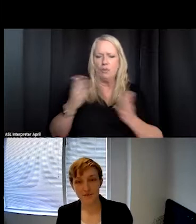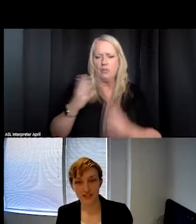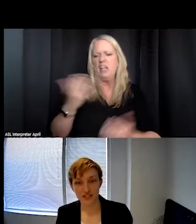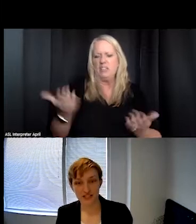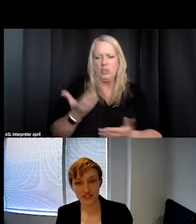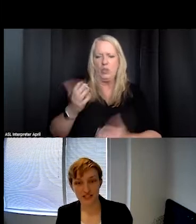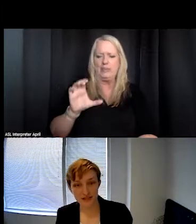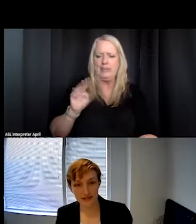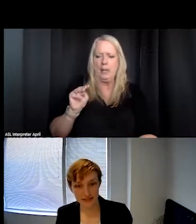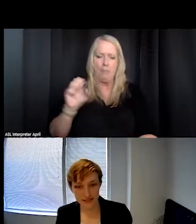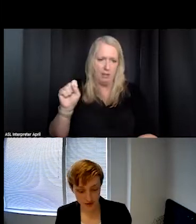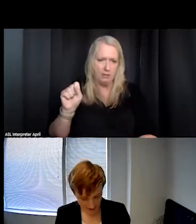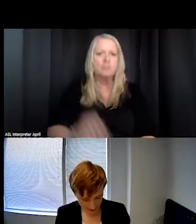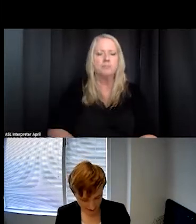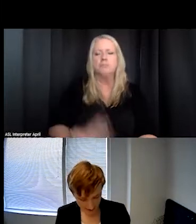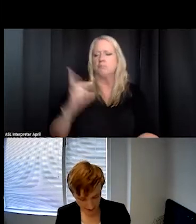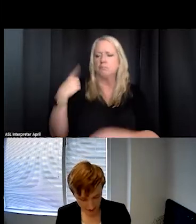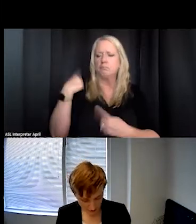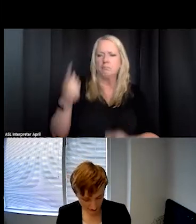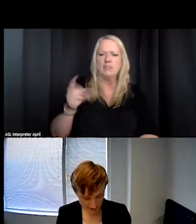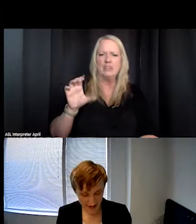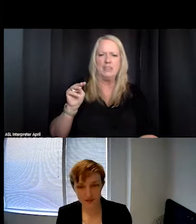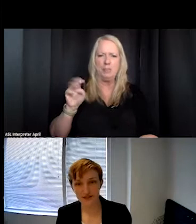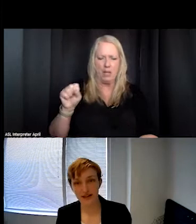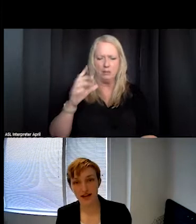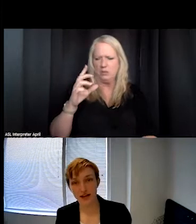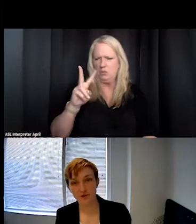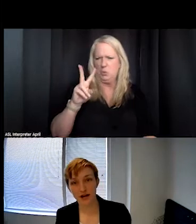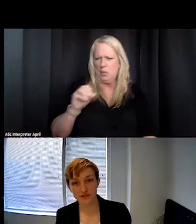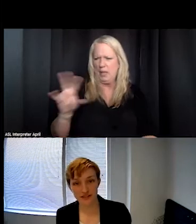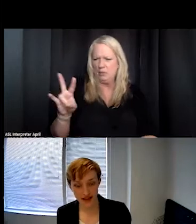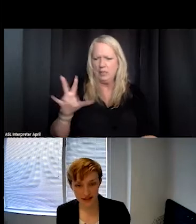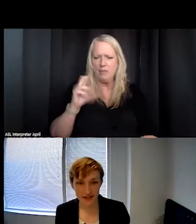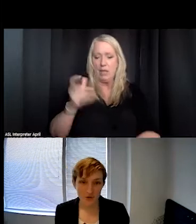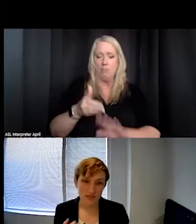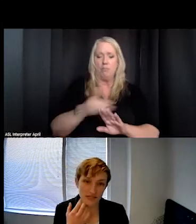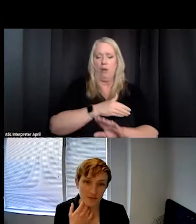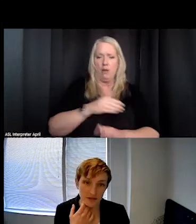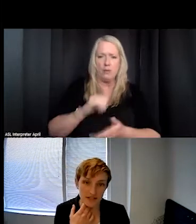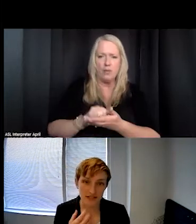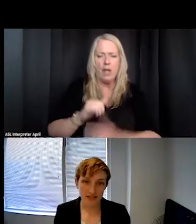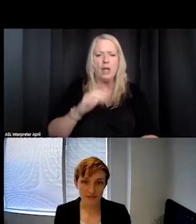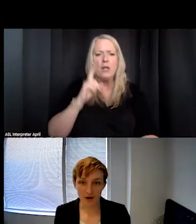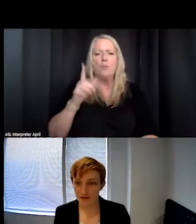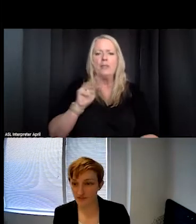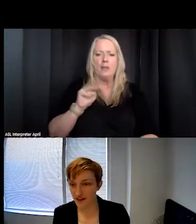SHE HAS BEEN AT CMS SINCE ABOUT, 2007. AND PRIOR TO THAT WAS AT THE MARYLAND DEPARTMENT OF HEALTH.